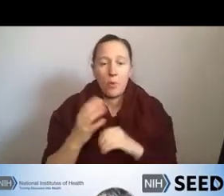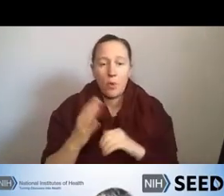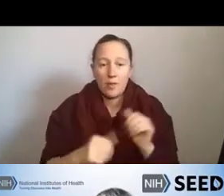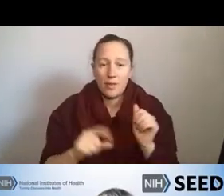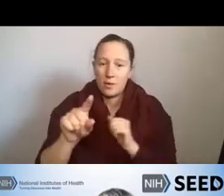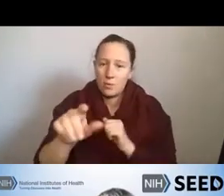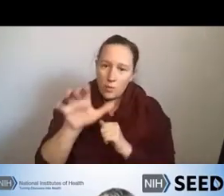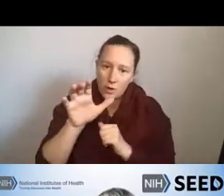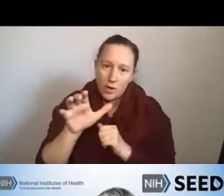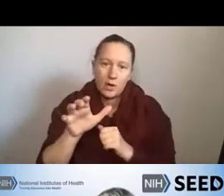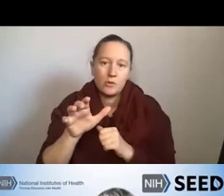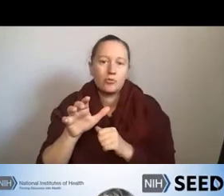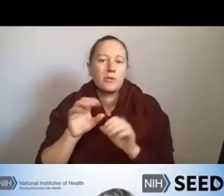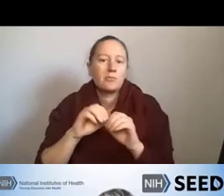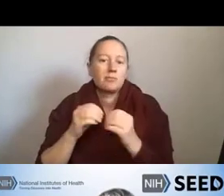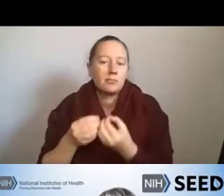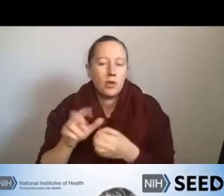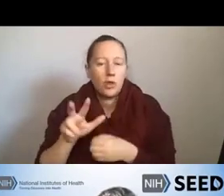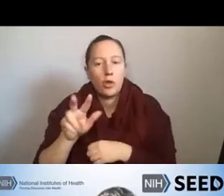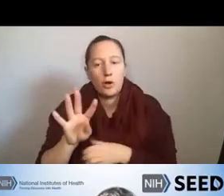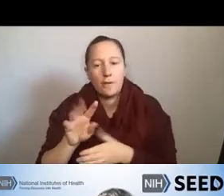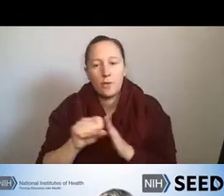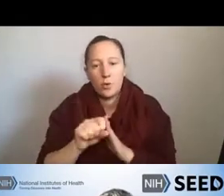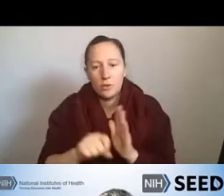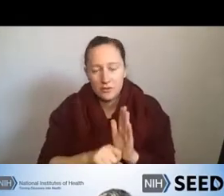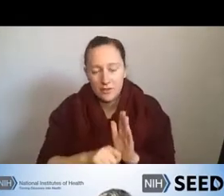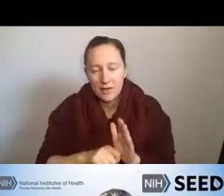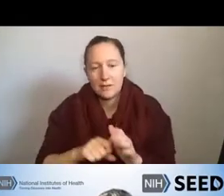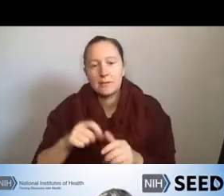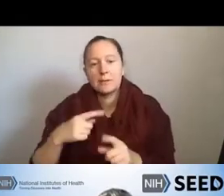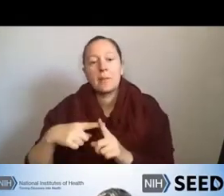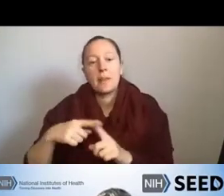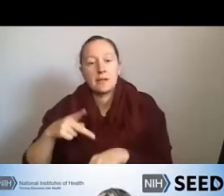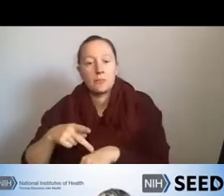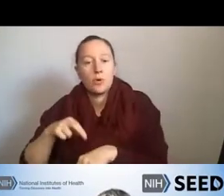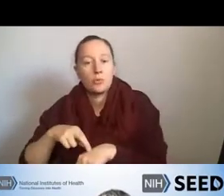in 34 states and Puerto Rico. And the program consists of,